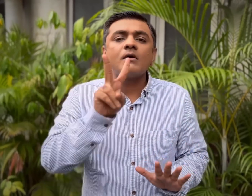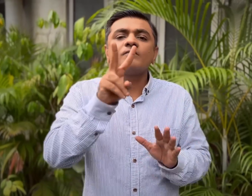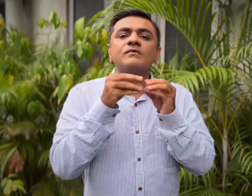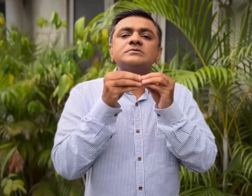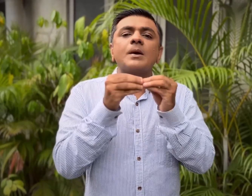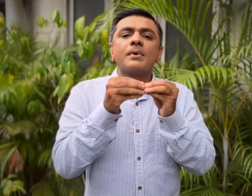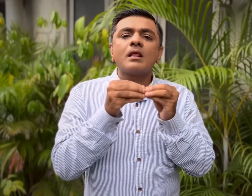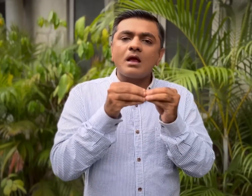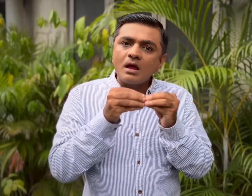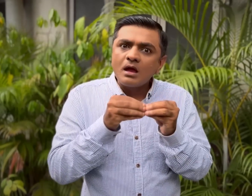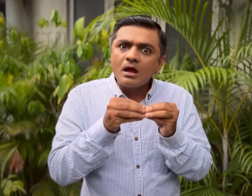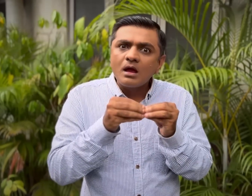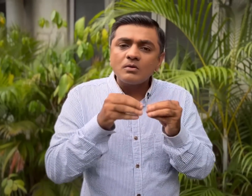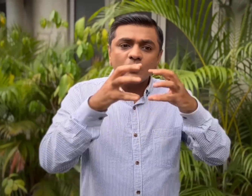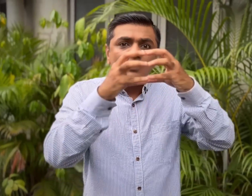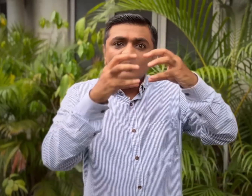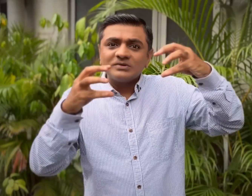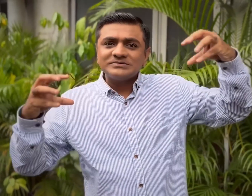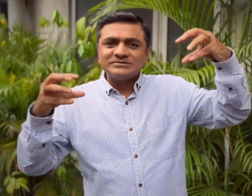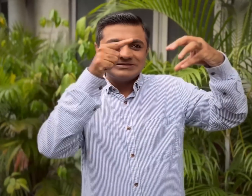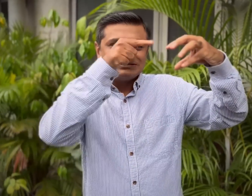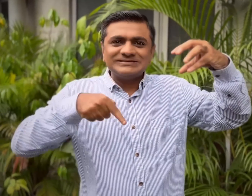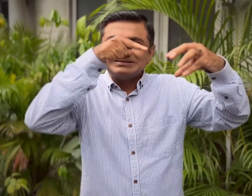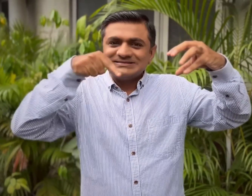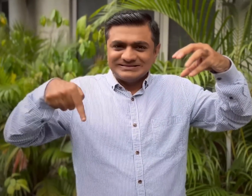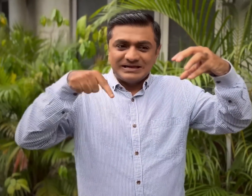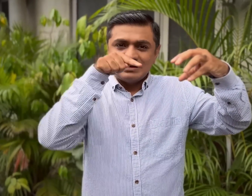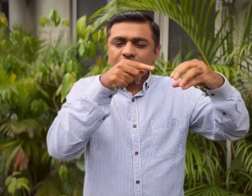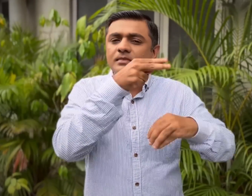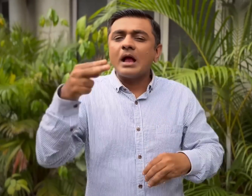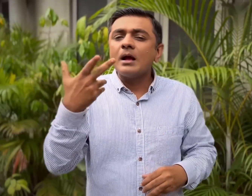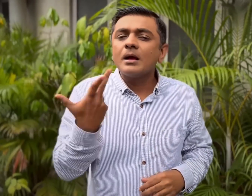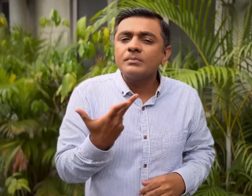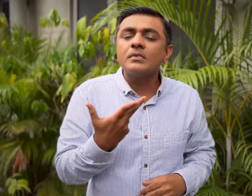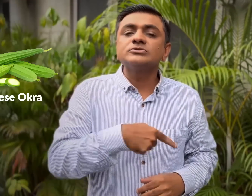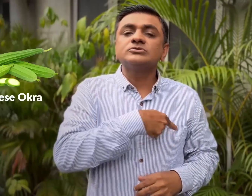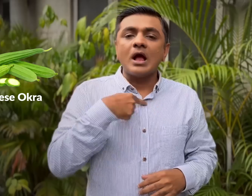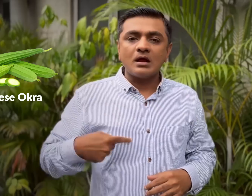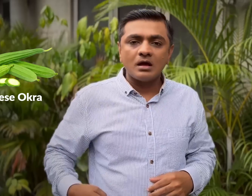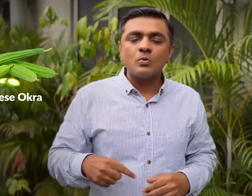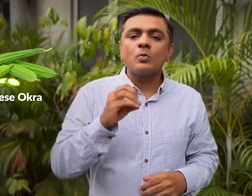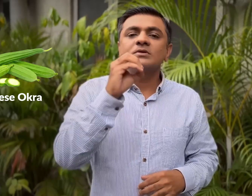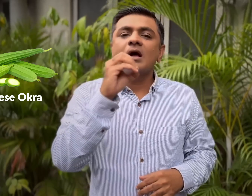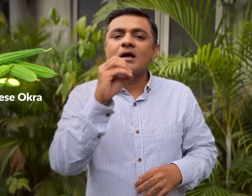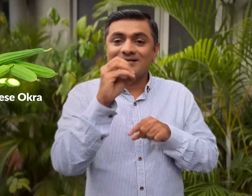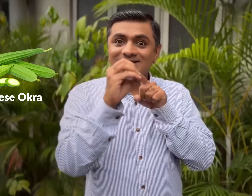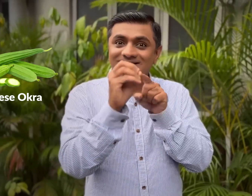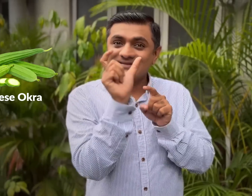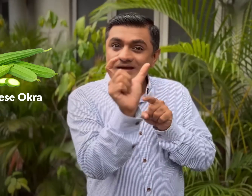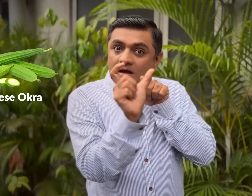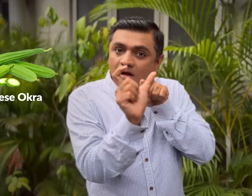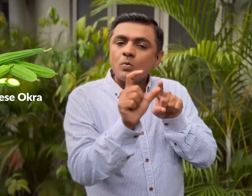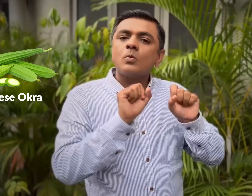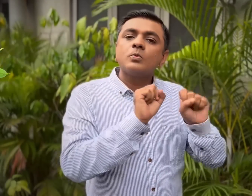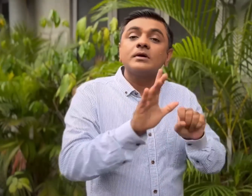Natural loofahs are made out of a vegetable called Chinese okra,